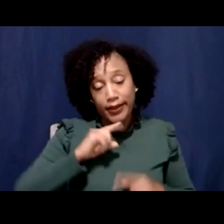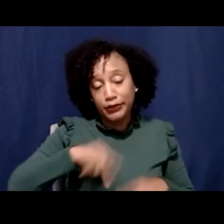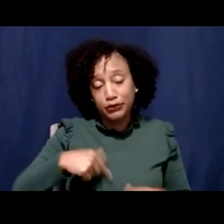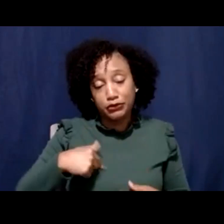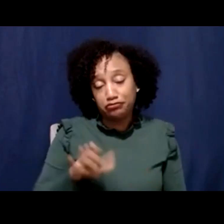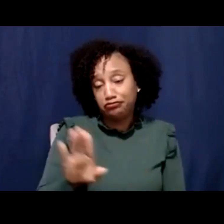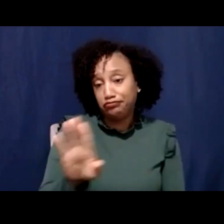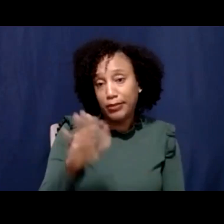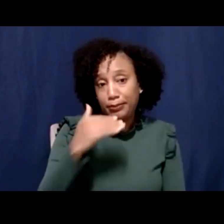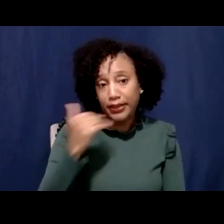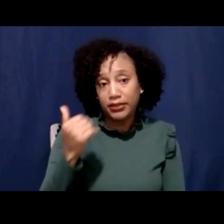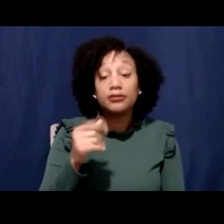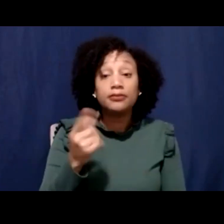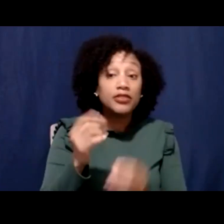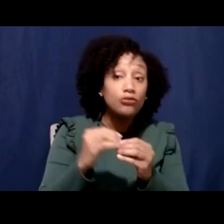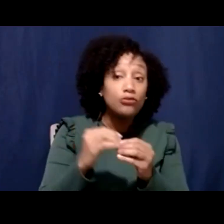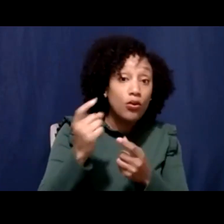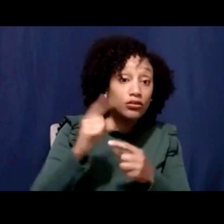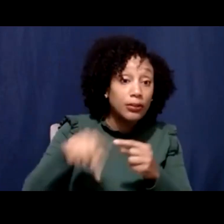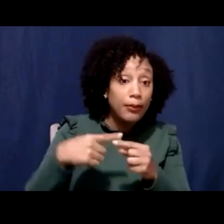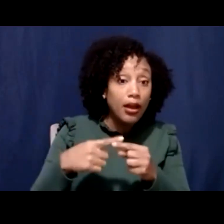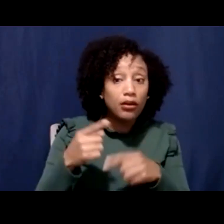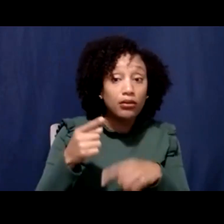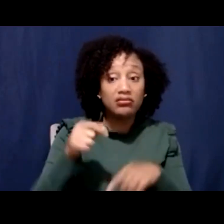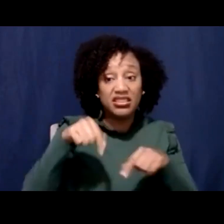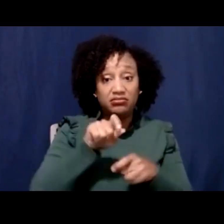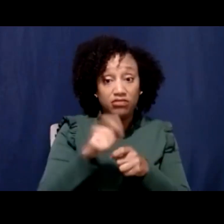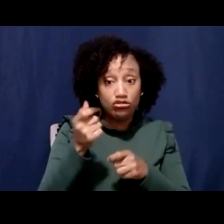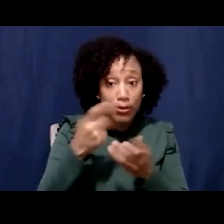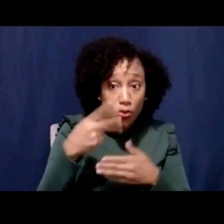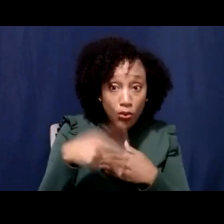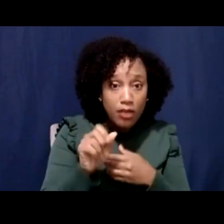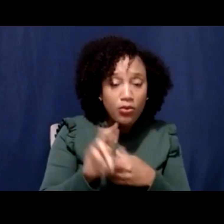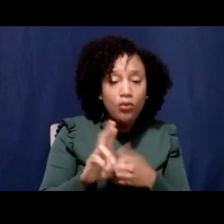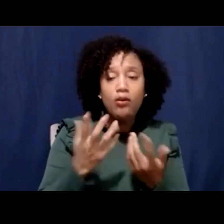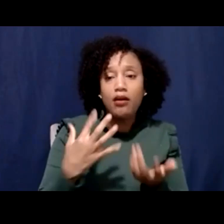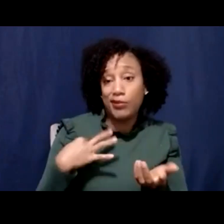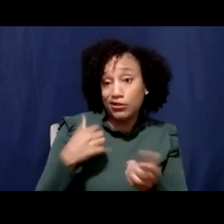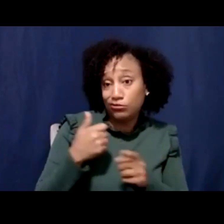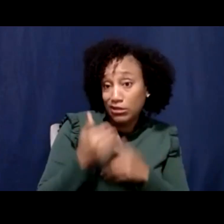but if there are any additional questions about this grant program or the application process, we'll take those.